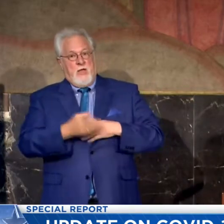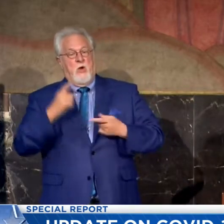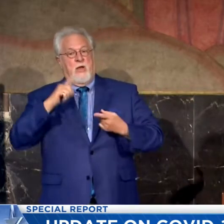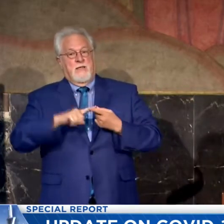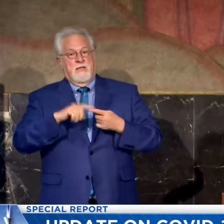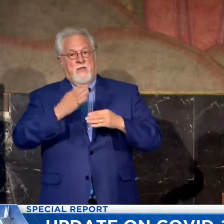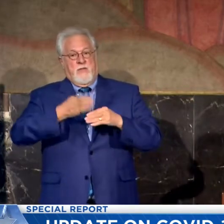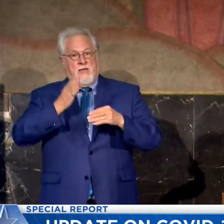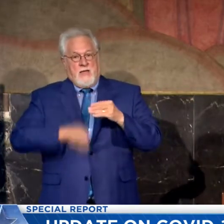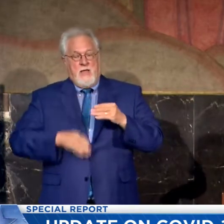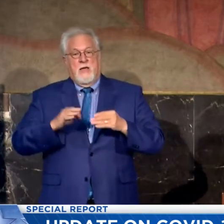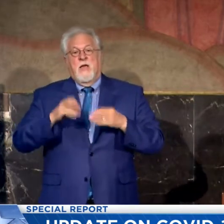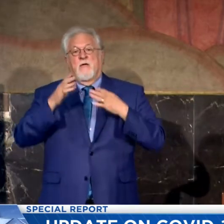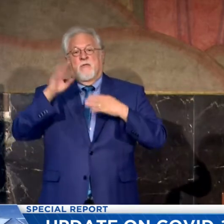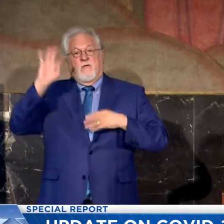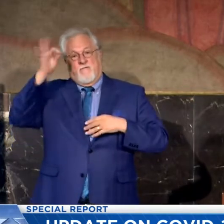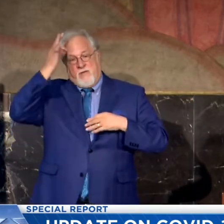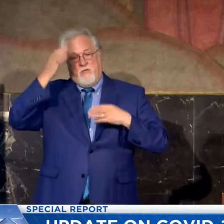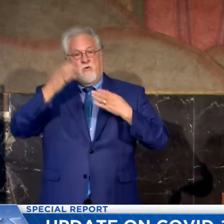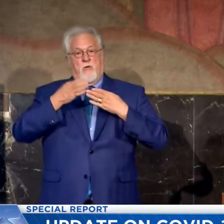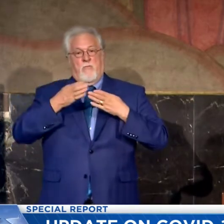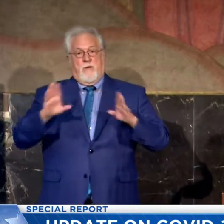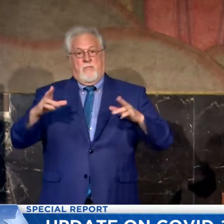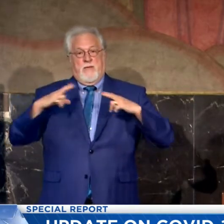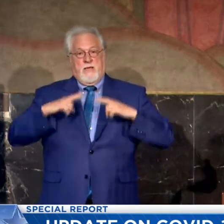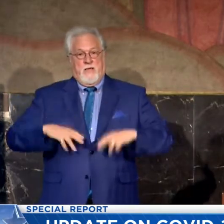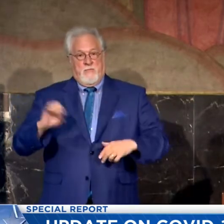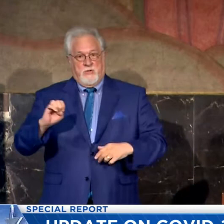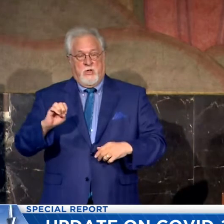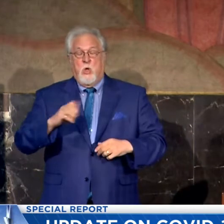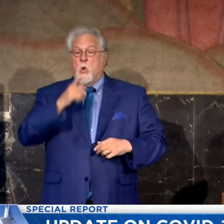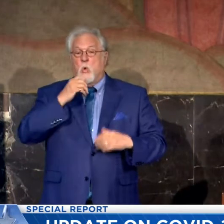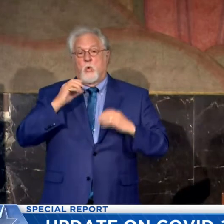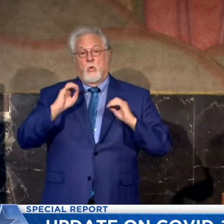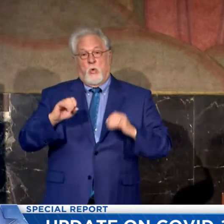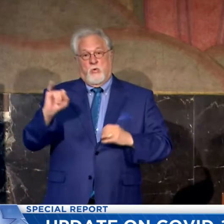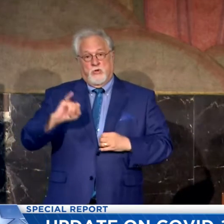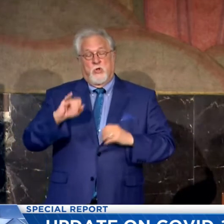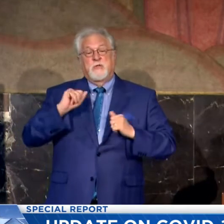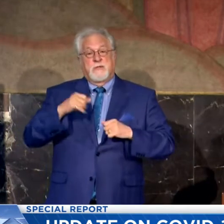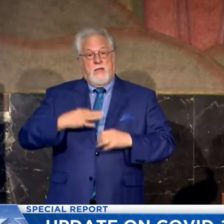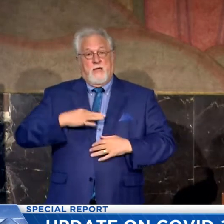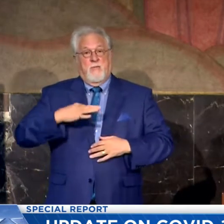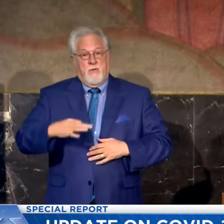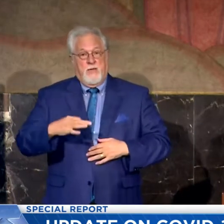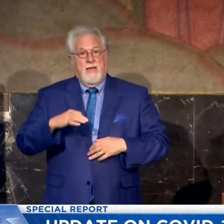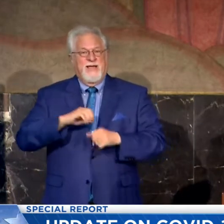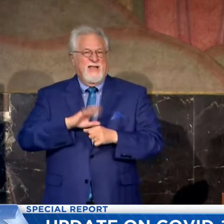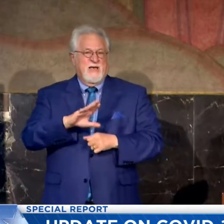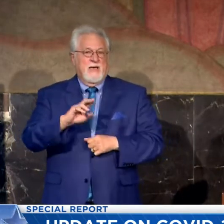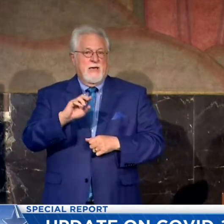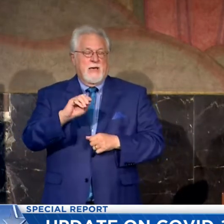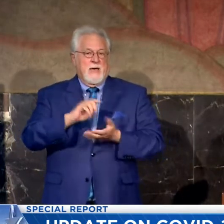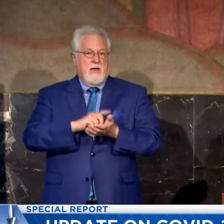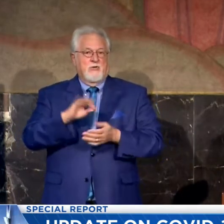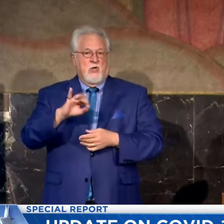TEST DONE AT NO COST AND MEDICAID WILL PAY FOR THAT AND COVERAGE INCLUDES NOT JUST DIAGNOSTIC TESTING BUT ALSO TESTING RELATED TO SERVICES. THIS COVERAGE WILL BE AVAILABLE